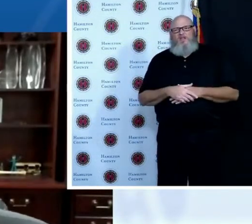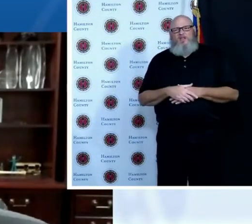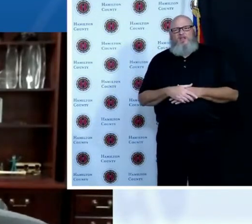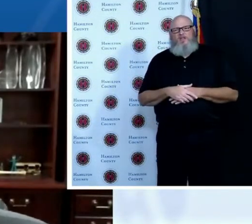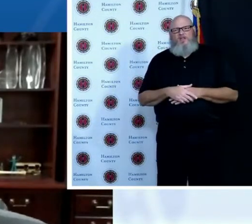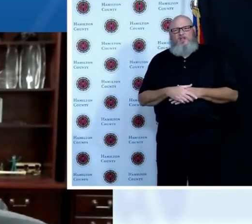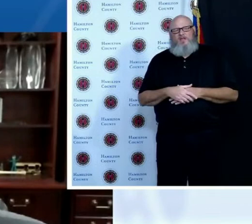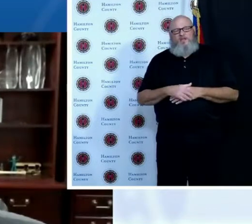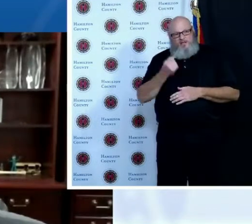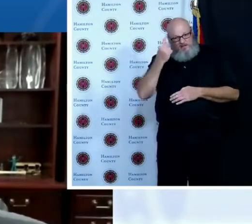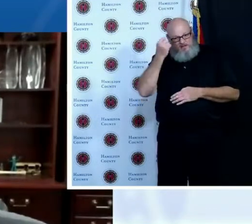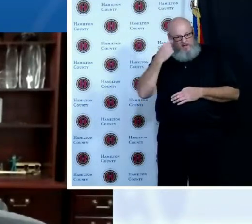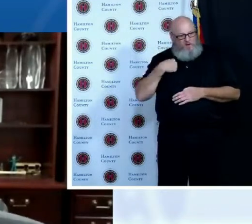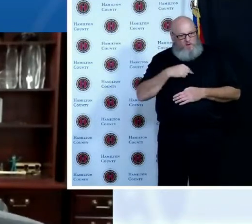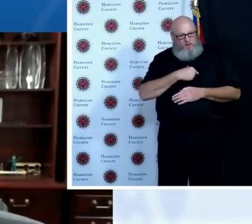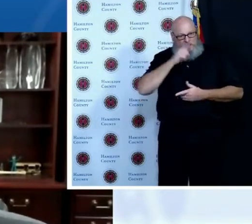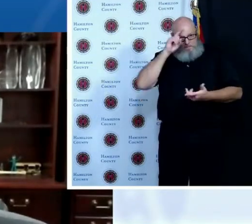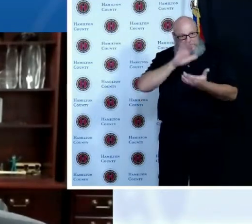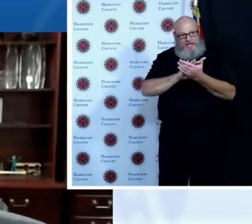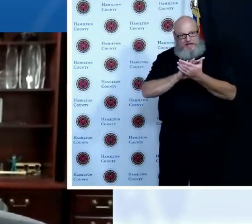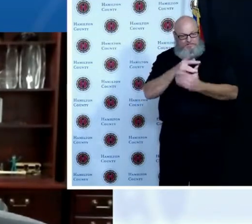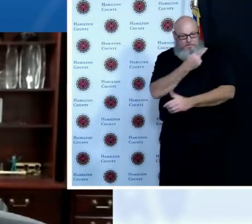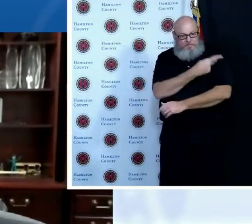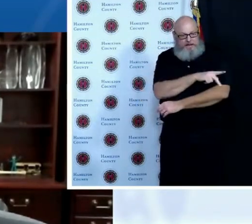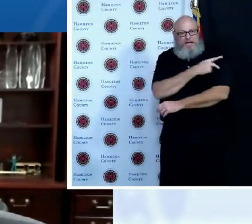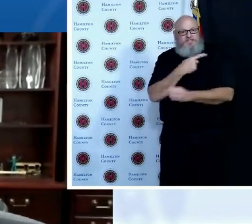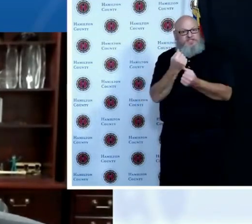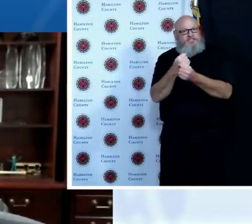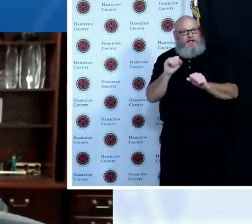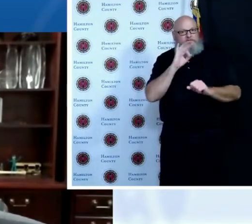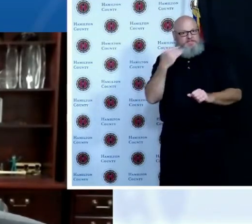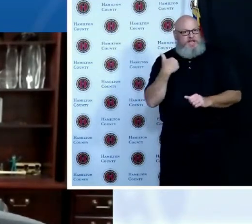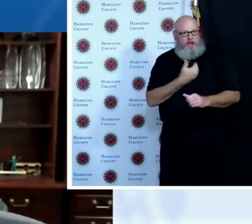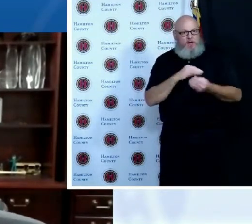and you know we really have plans to make sure that we are able to provide the kind of care